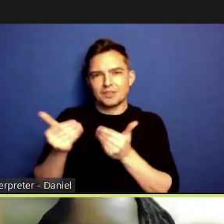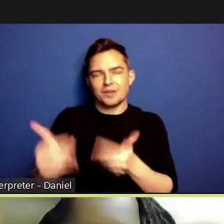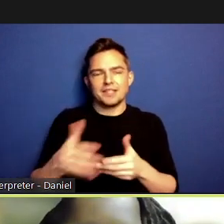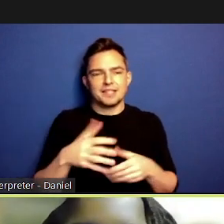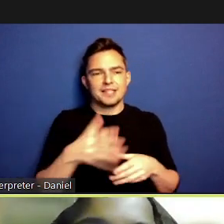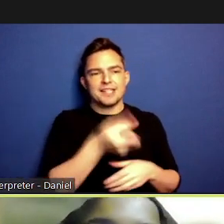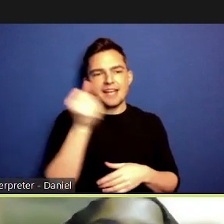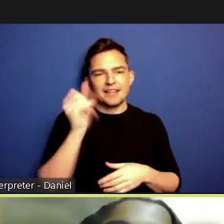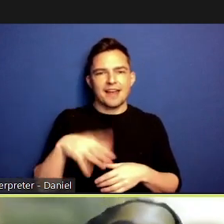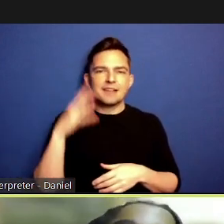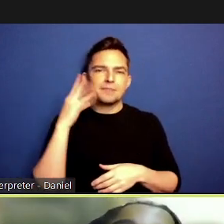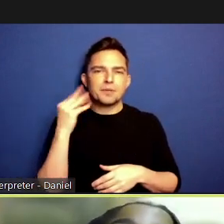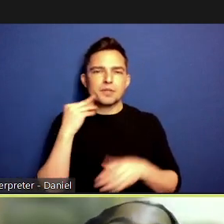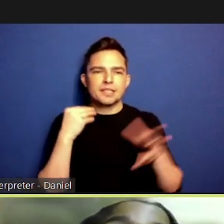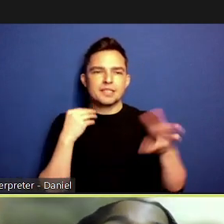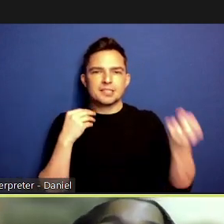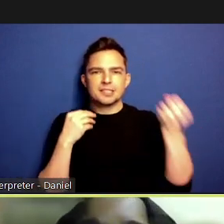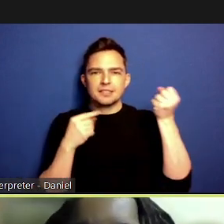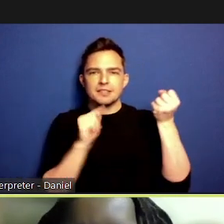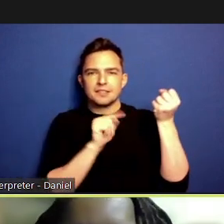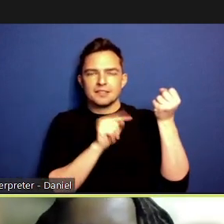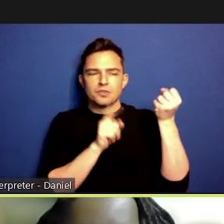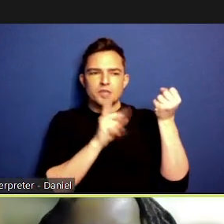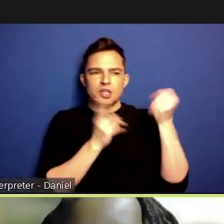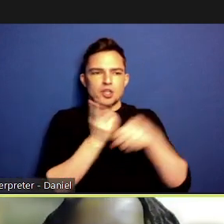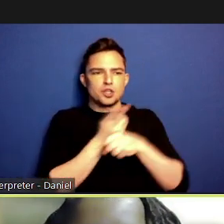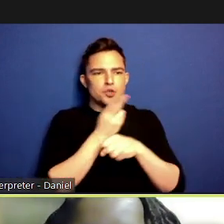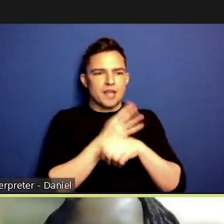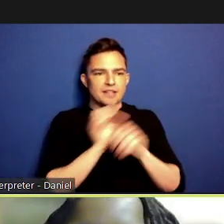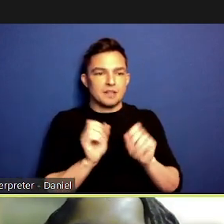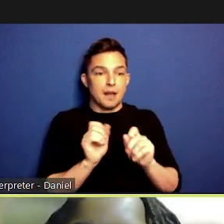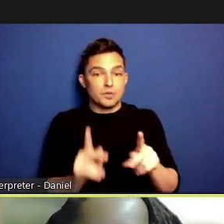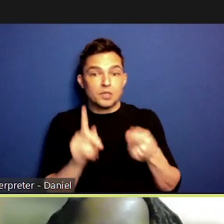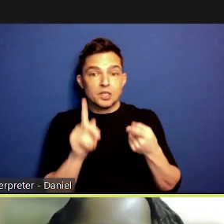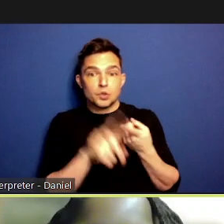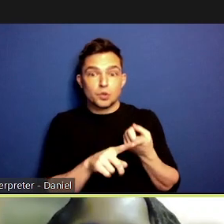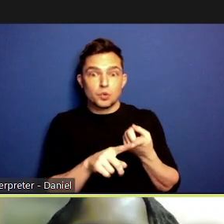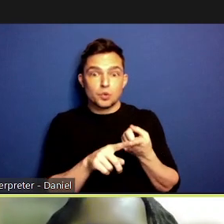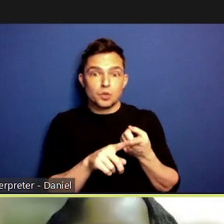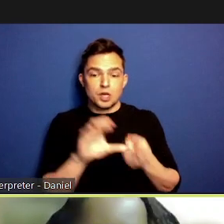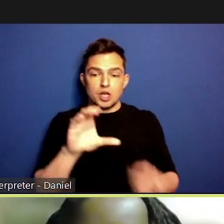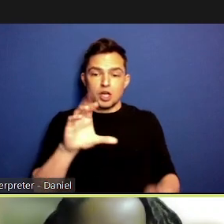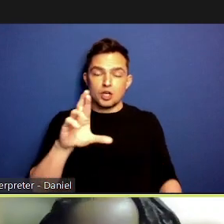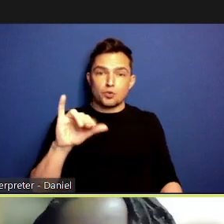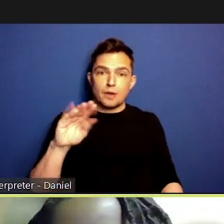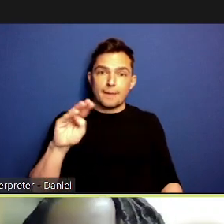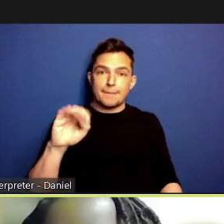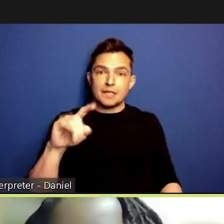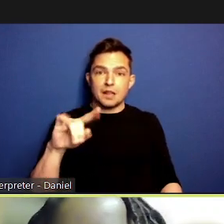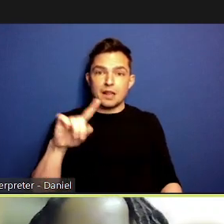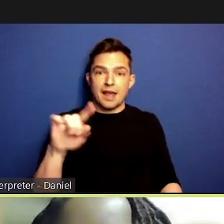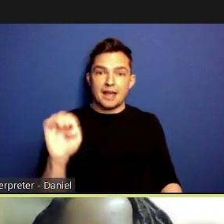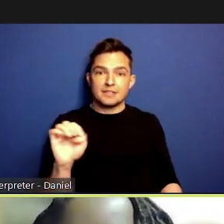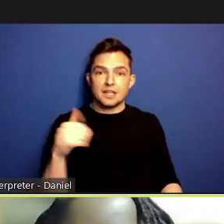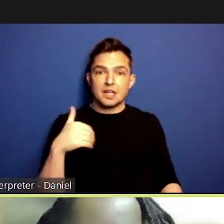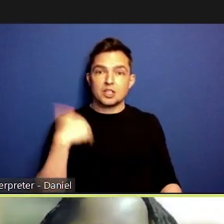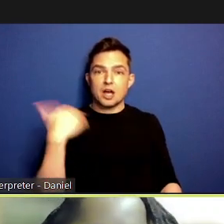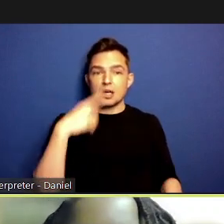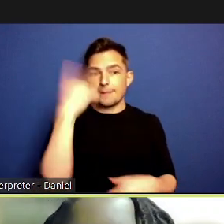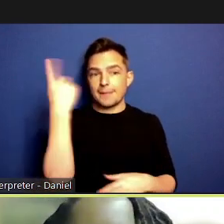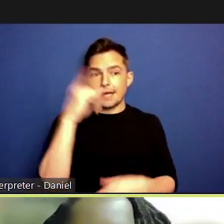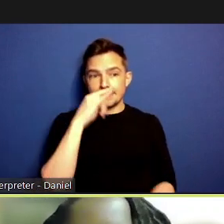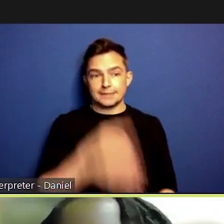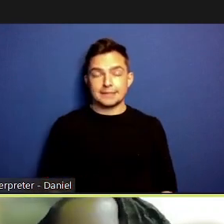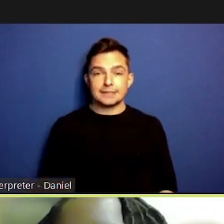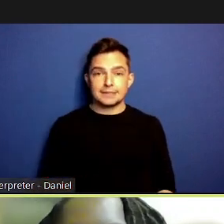and really use it as an opportunity to criminalize a young black person. And I would say that